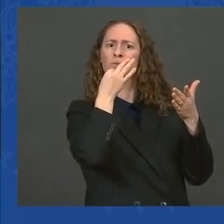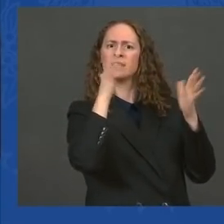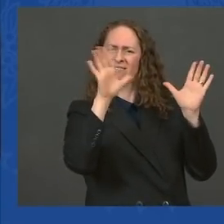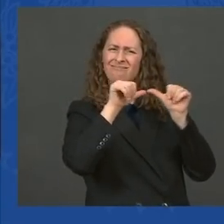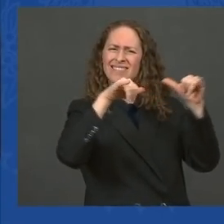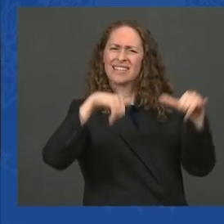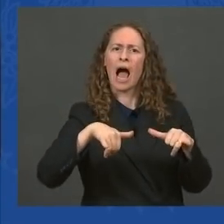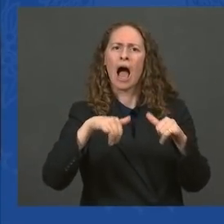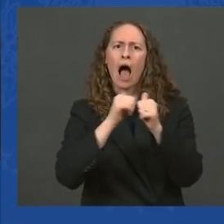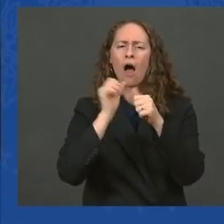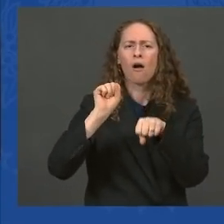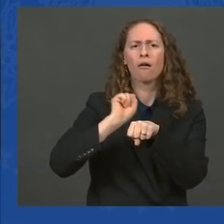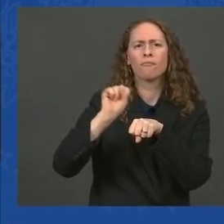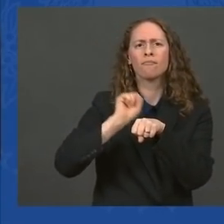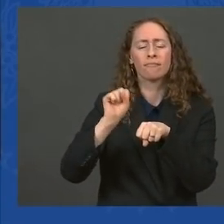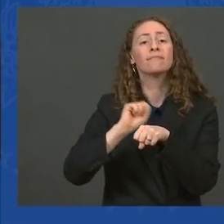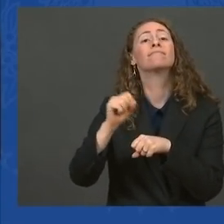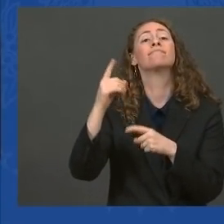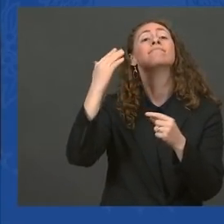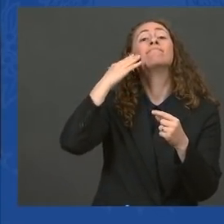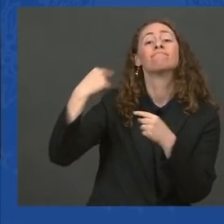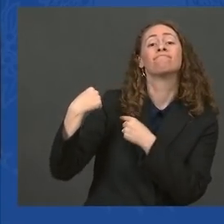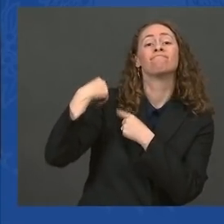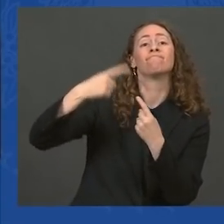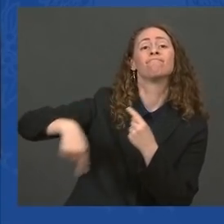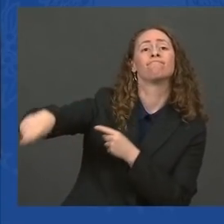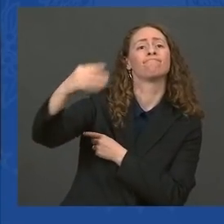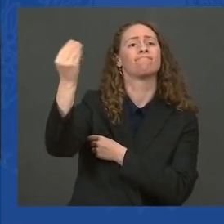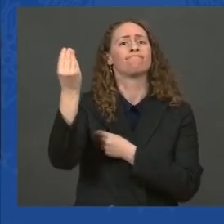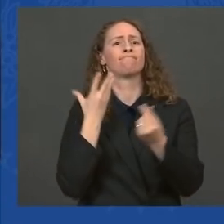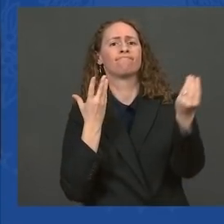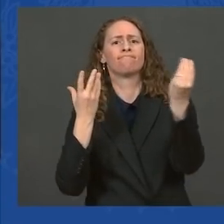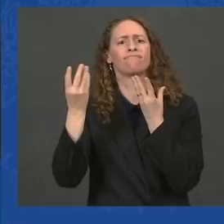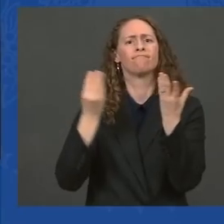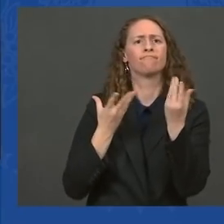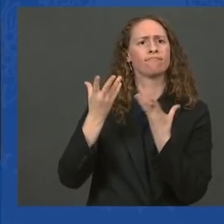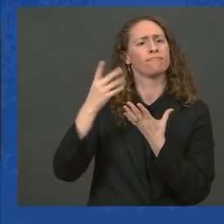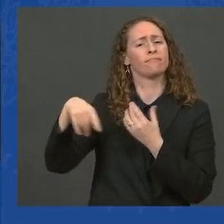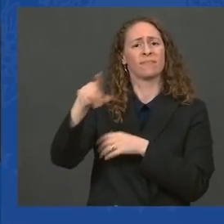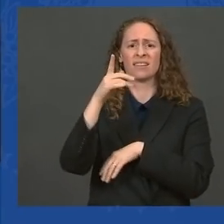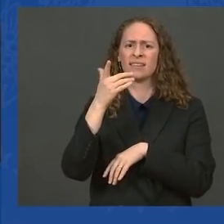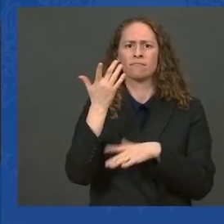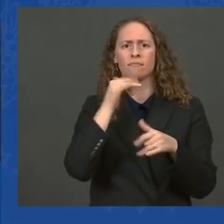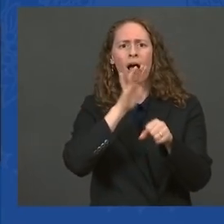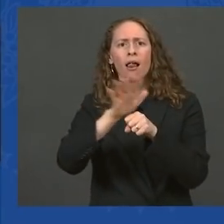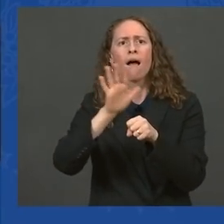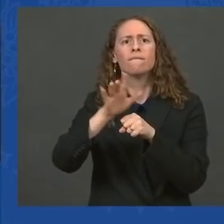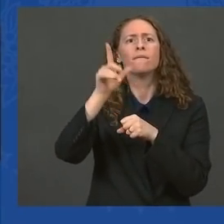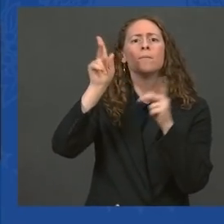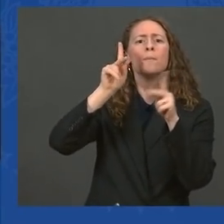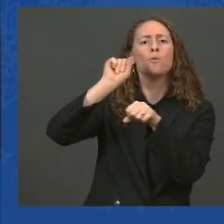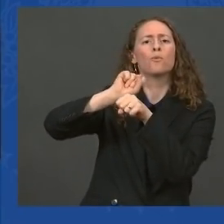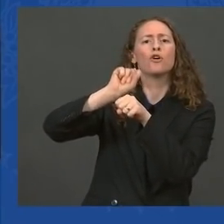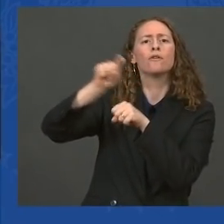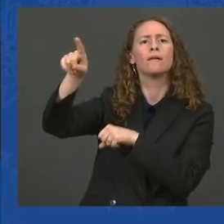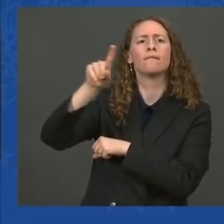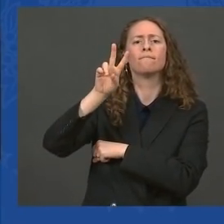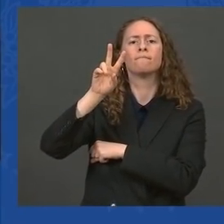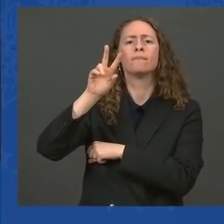of the many problems we face in veterans' care. And at the same time, with our military, there are nearly 200,000 dedicated,